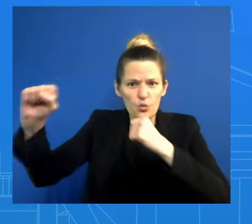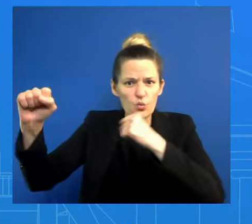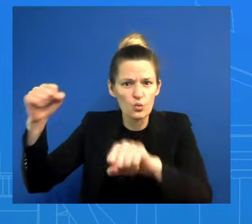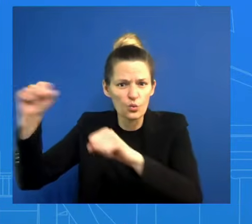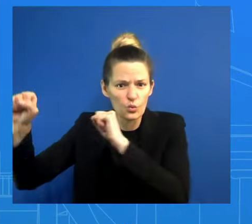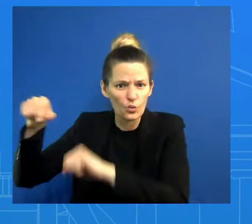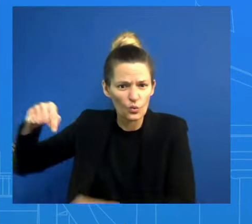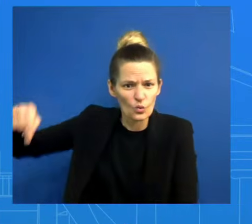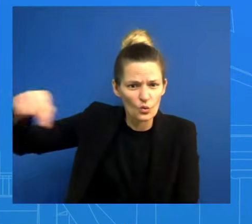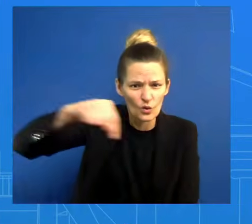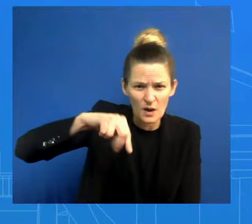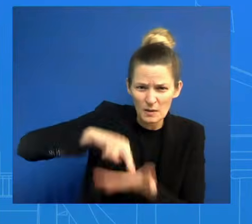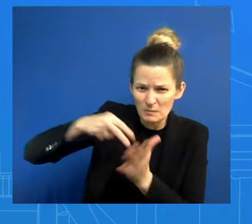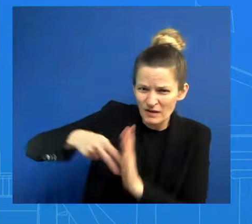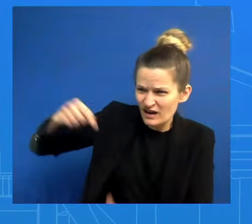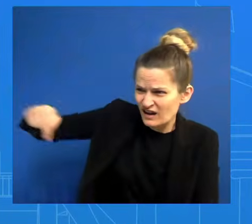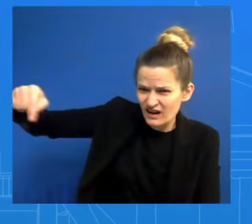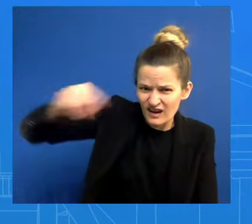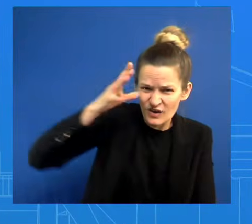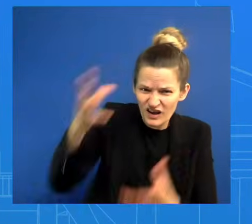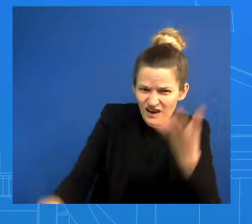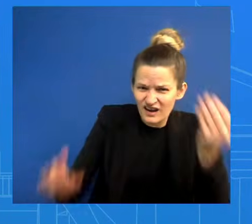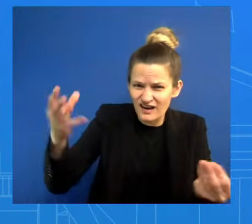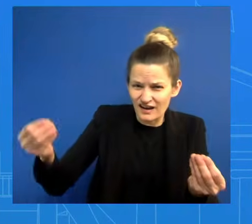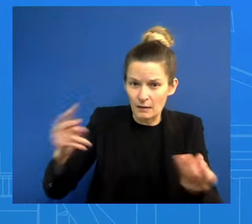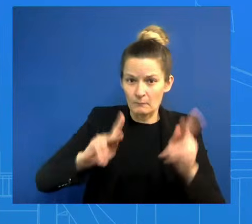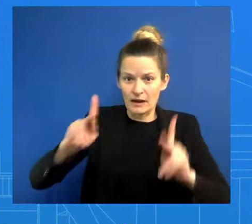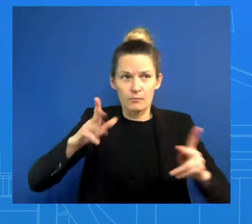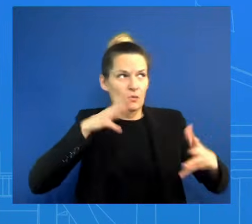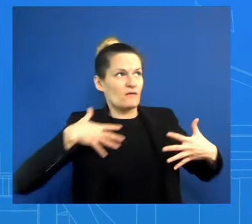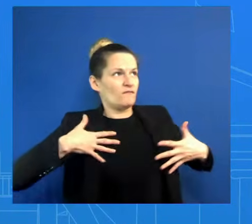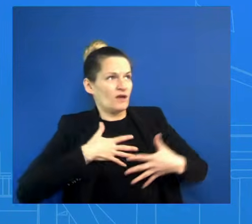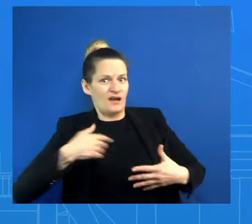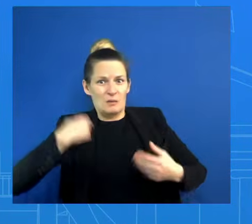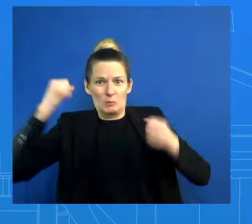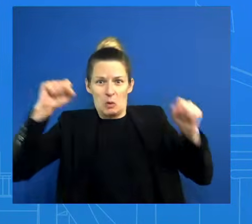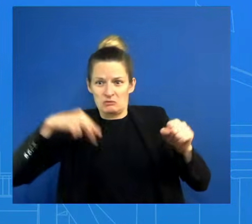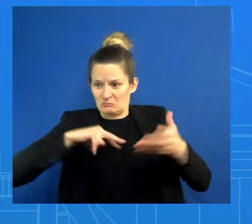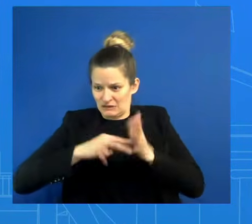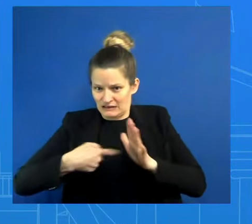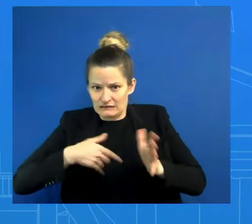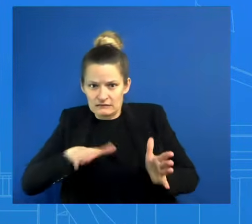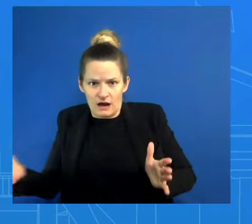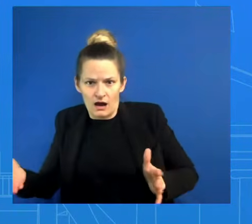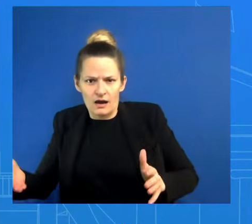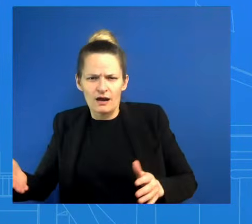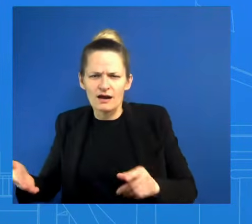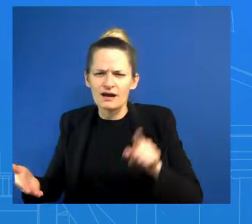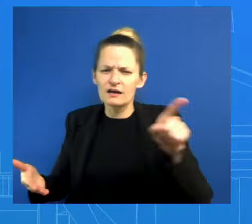And Iran's leadership continues its violent crackdown. As they do that on peaceful protestors,